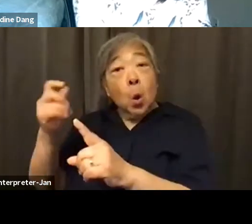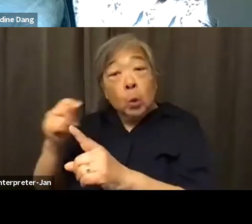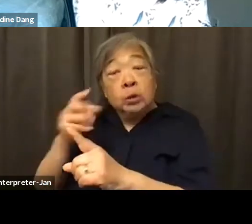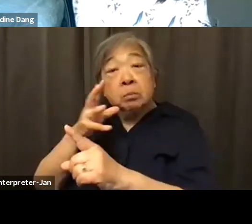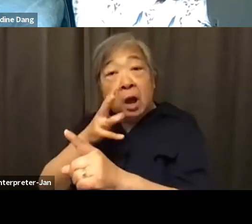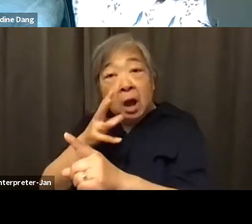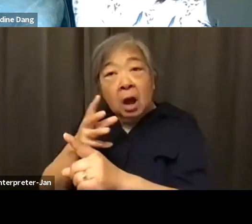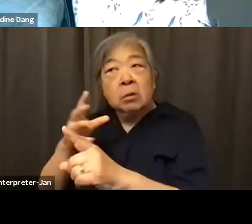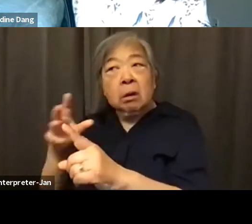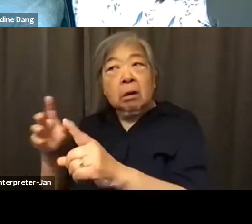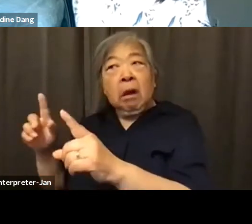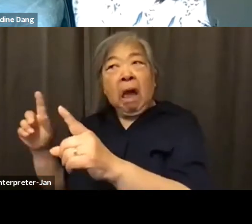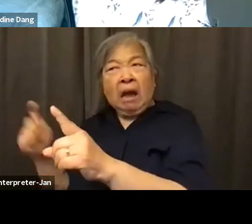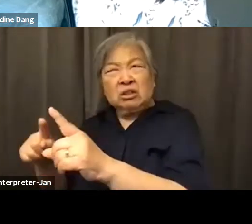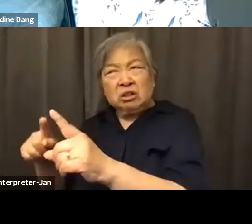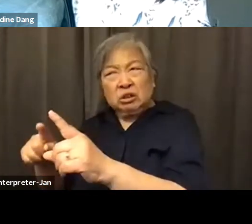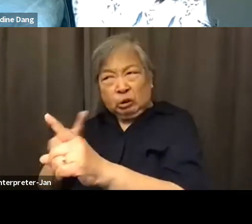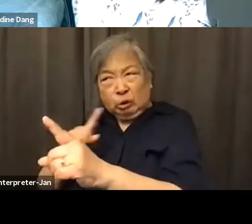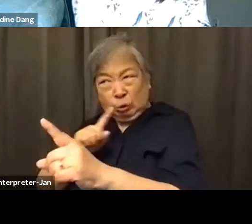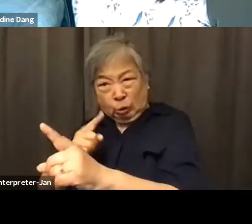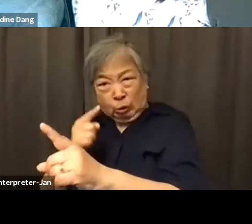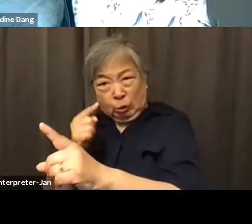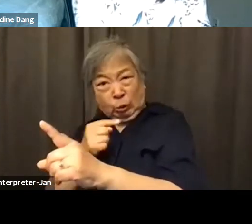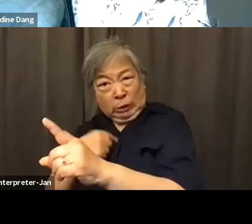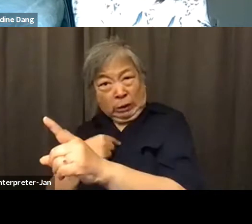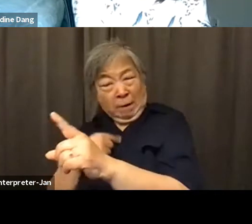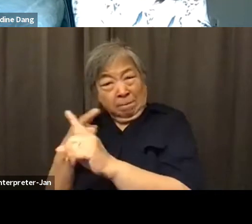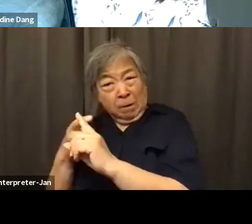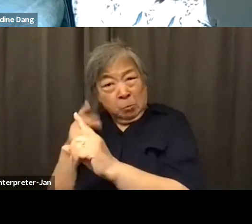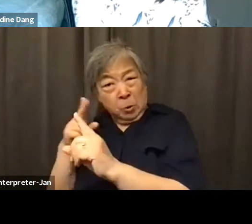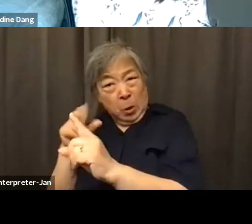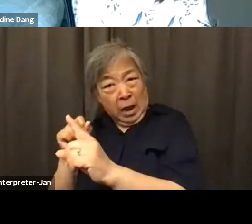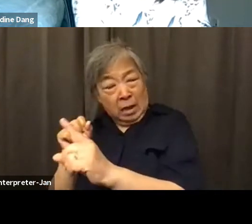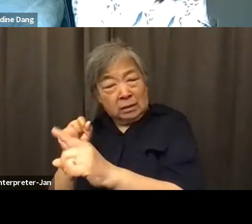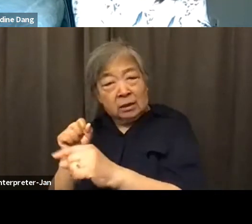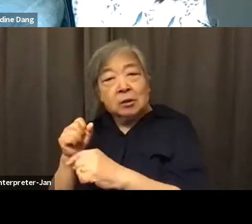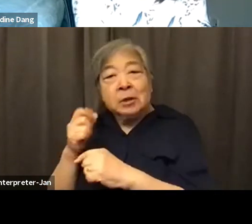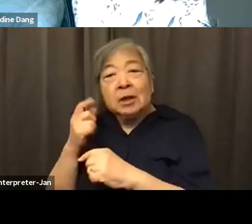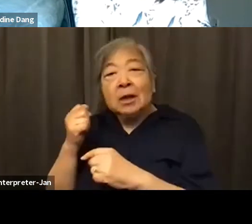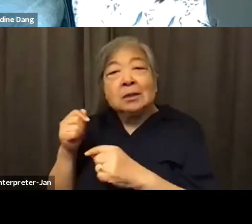questioning her if I was really from the U.S., because most of the students she had hosted